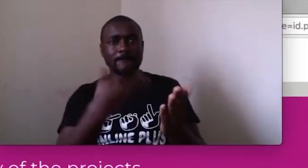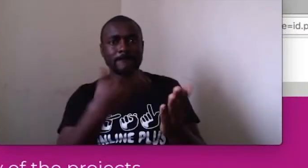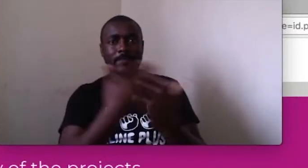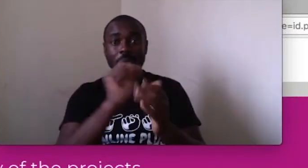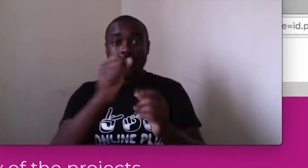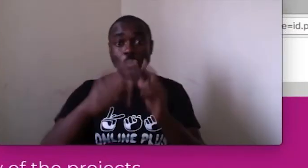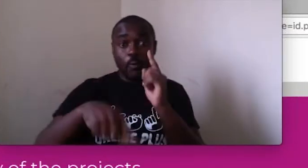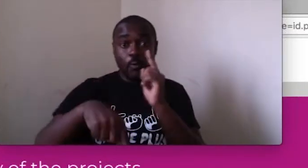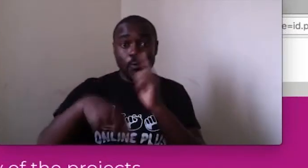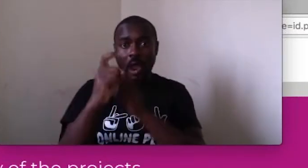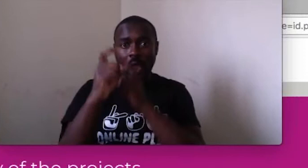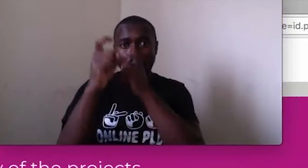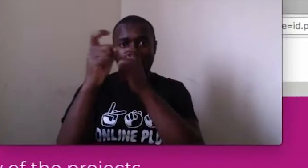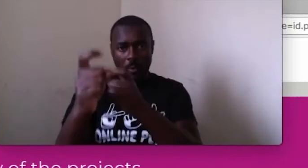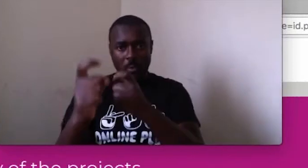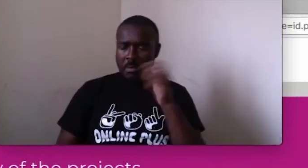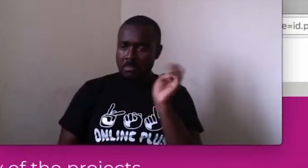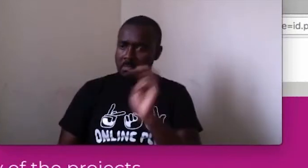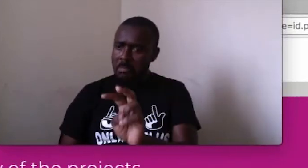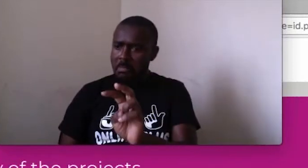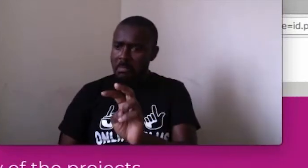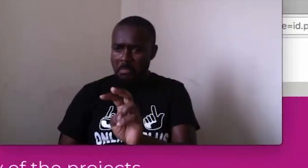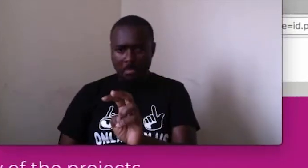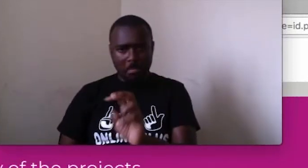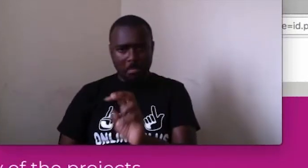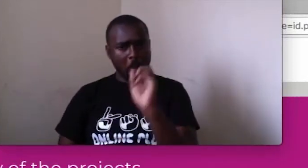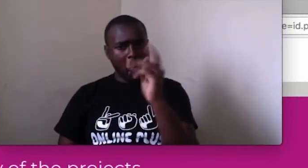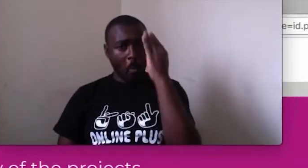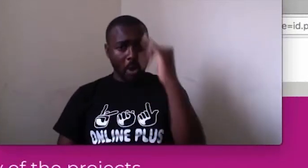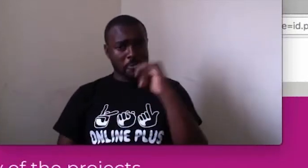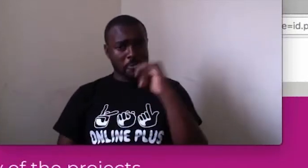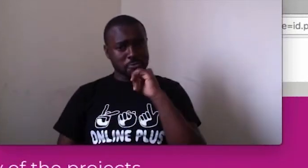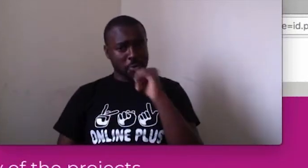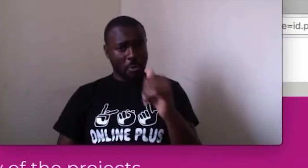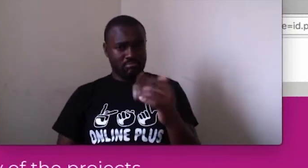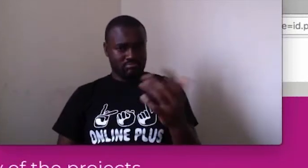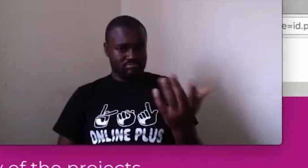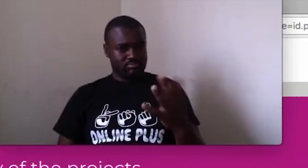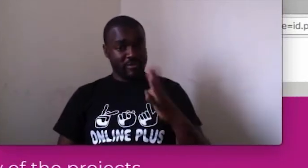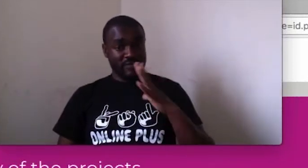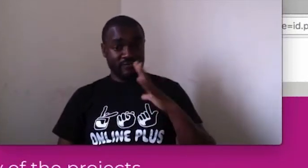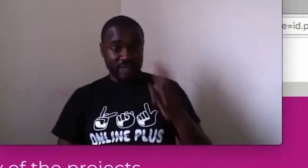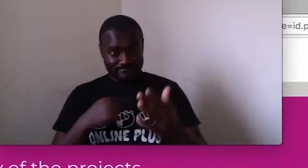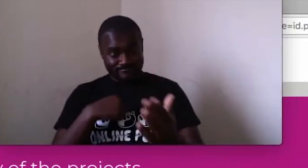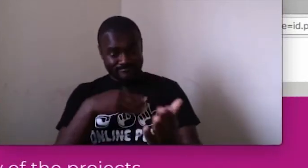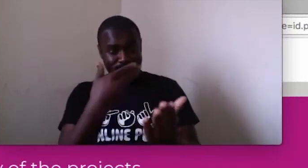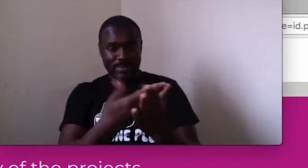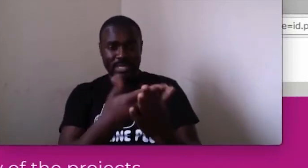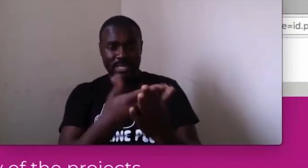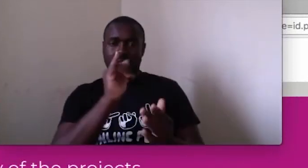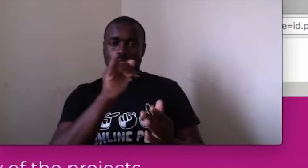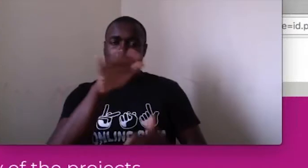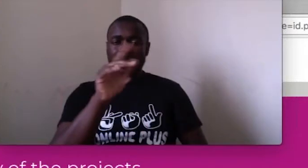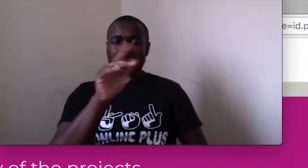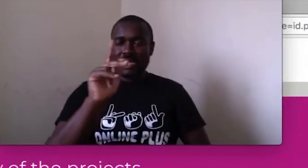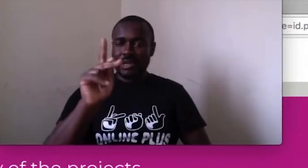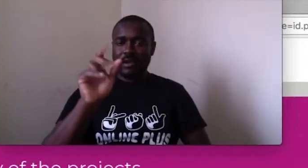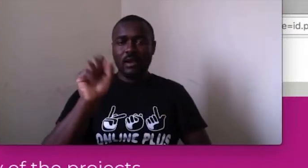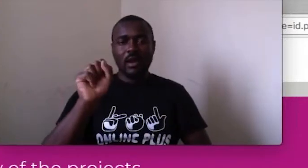ICT authority were having an initiative programme for a grant so I said, why not? I applied